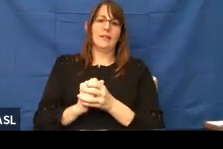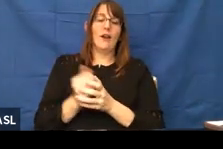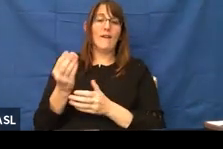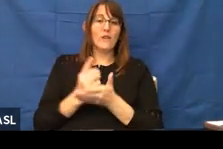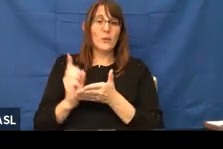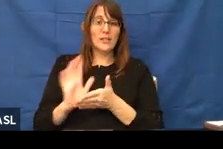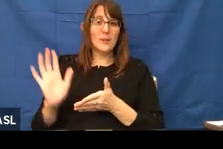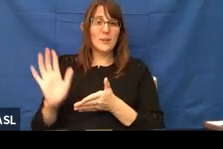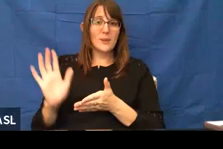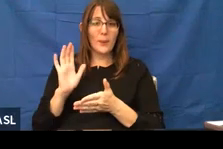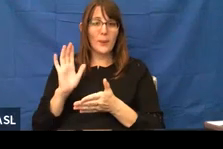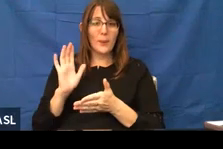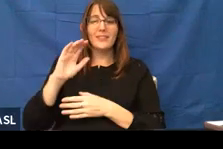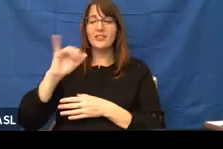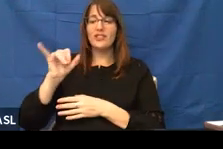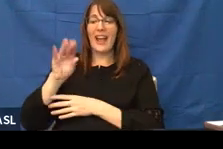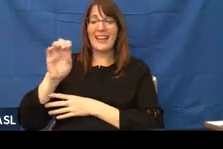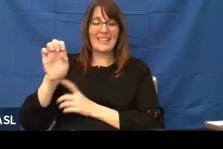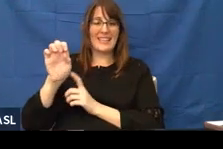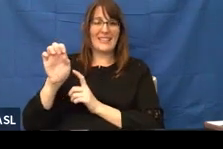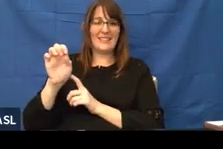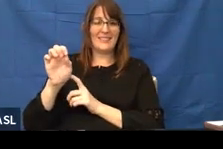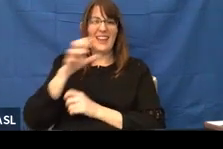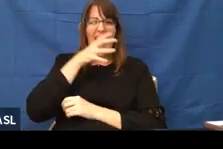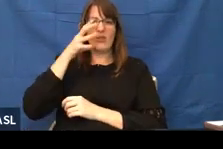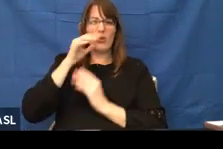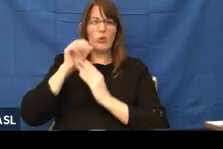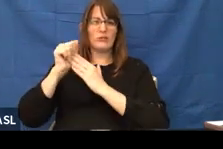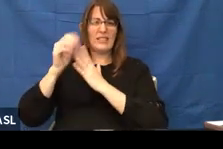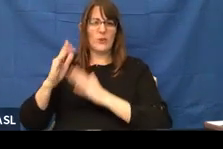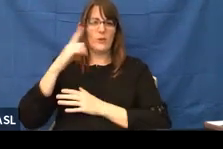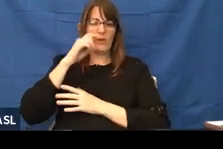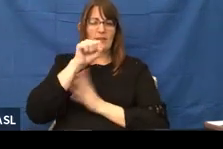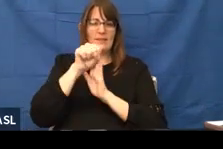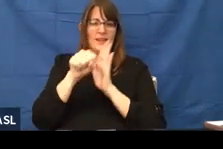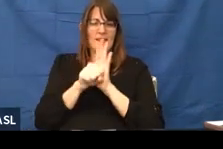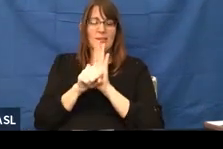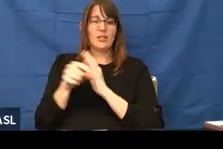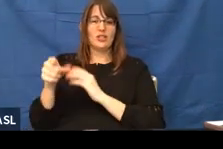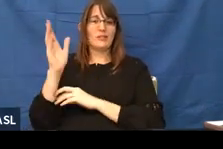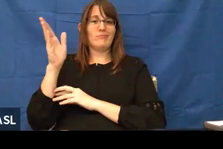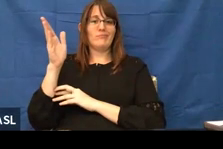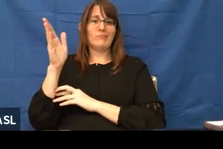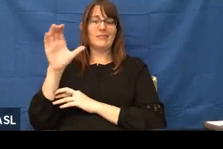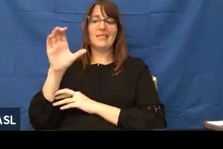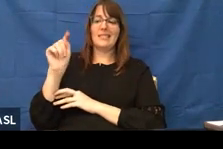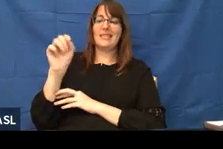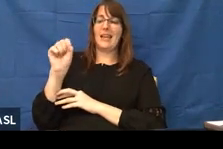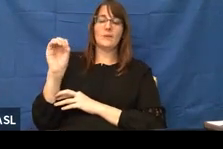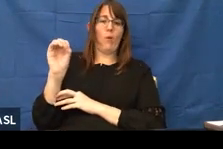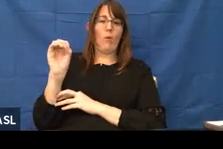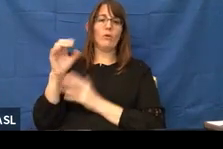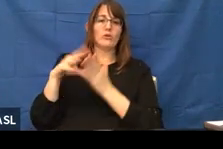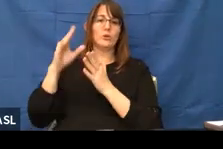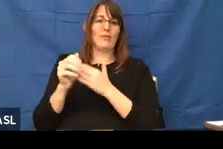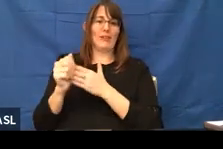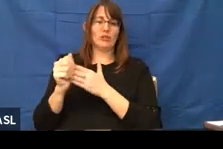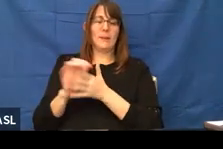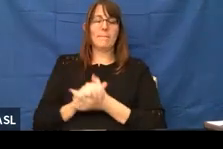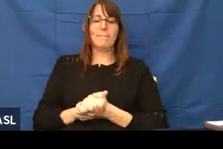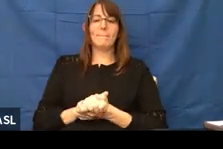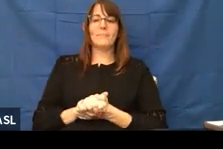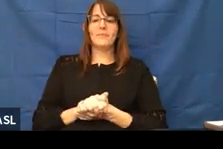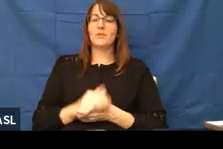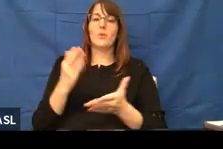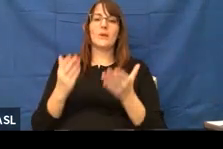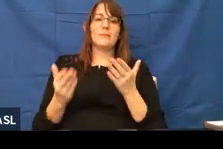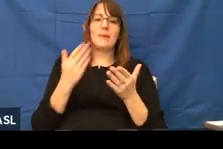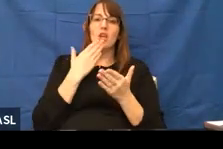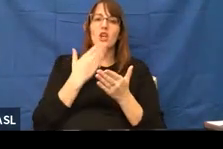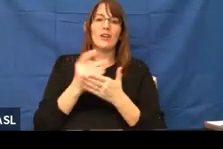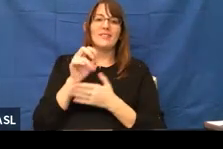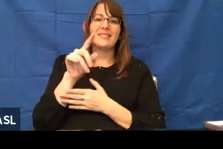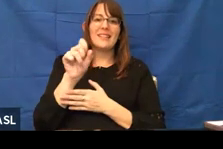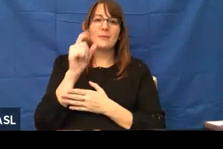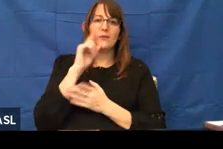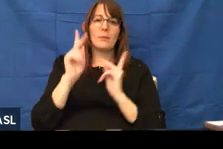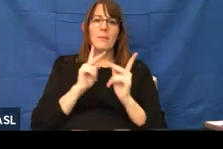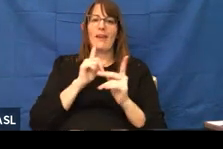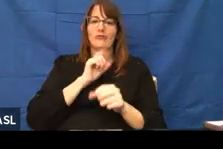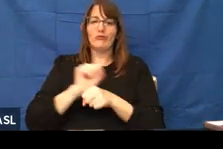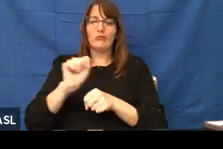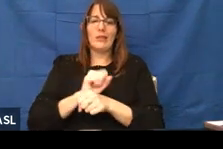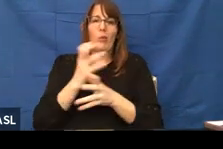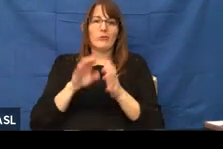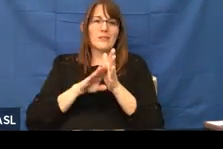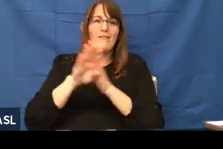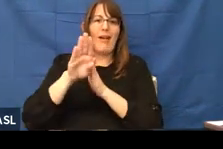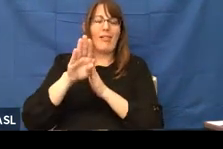Jewyl Alderson Clarke, SDCOE: Jackie, who is the agriculture lead for the state gave a talk on CTS OHS and student leadership and so there may be some really good tips for those of you looking to really develop more formally student leadership opportunities.